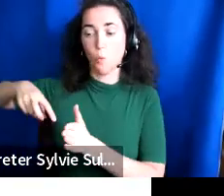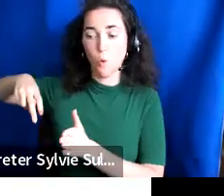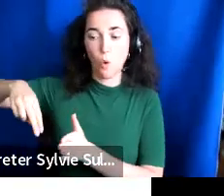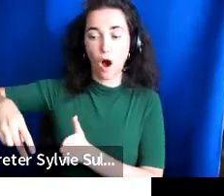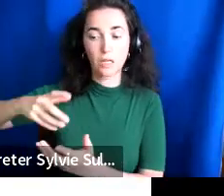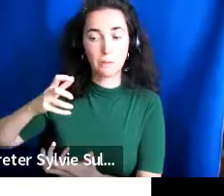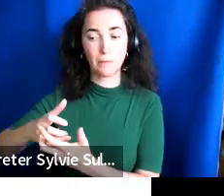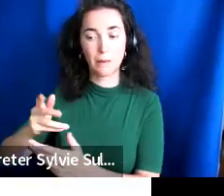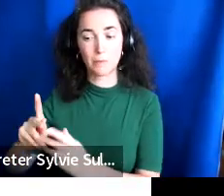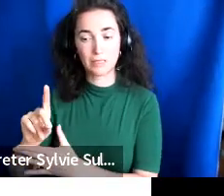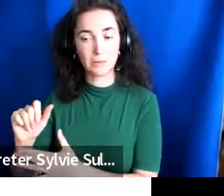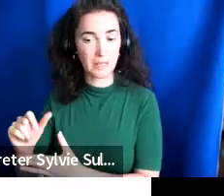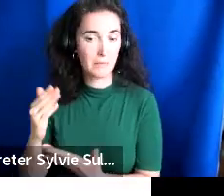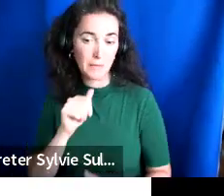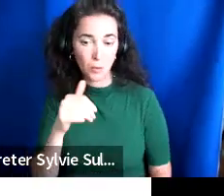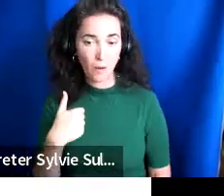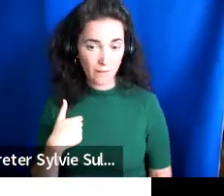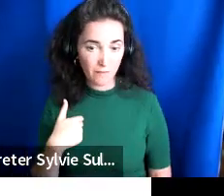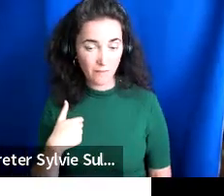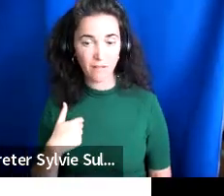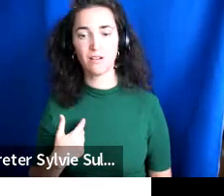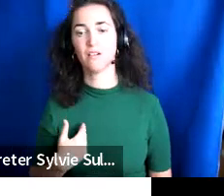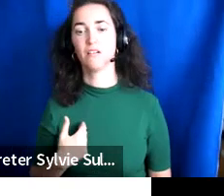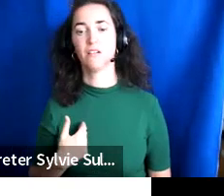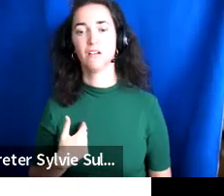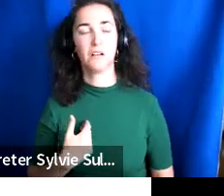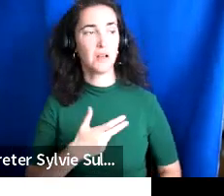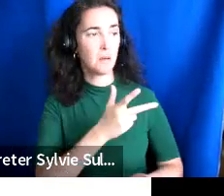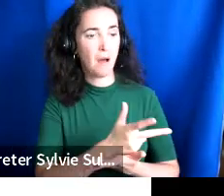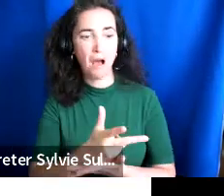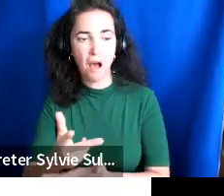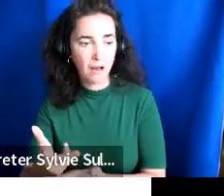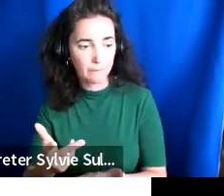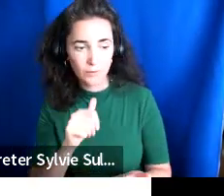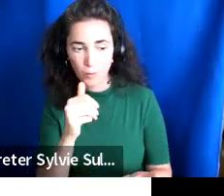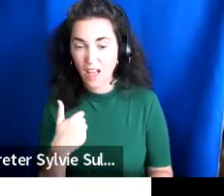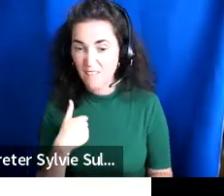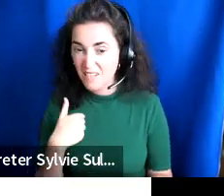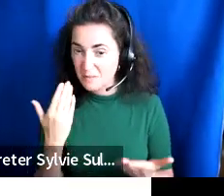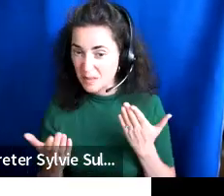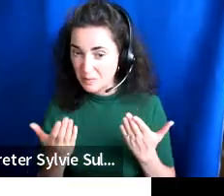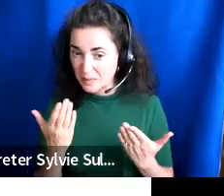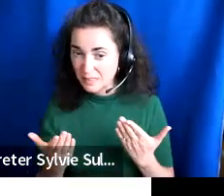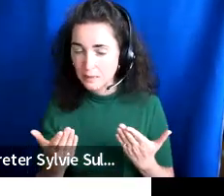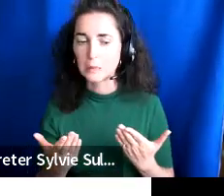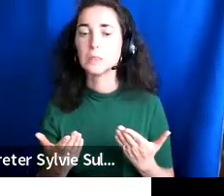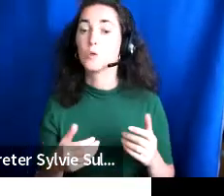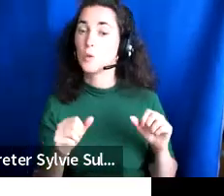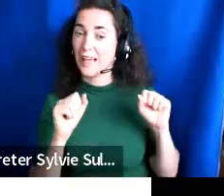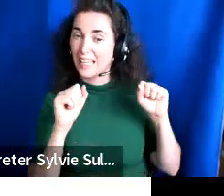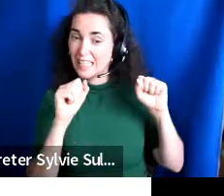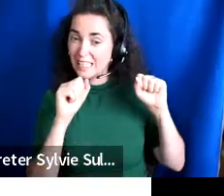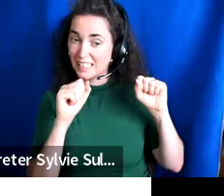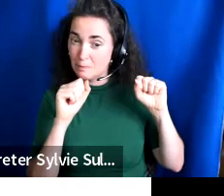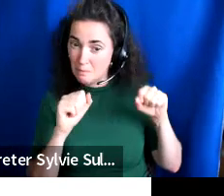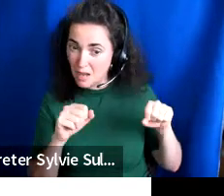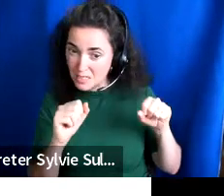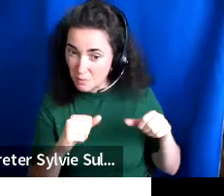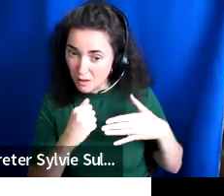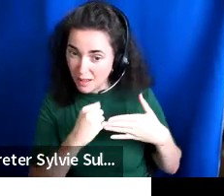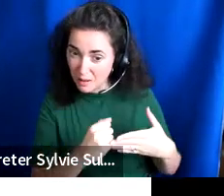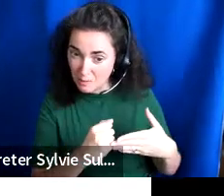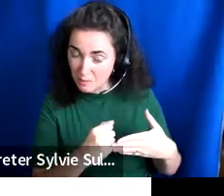They may not have back in spaces. Okay, So few bendings, 88 compliant.